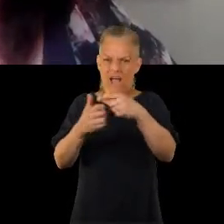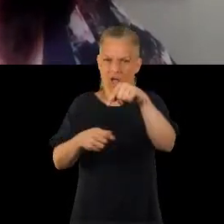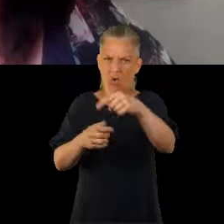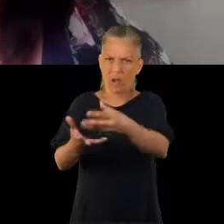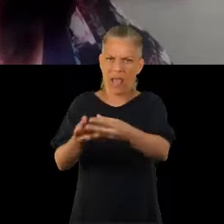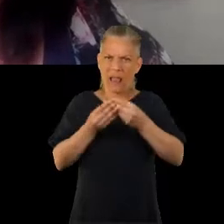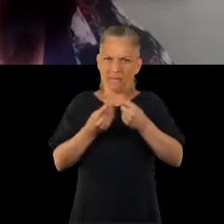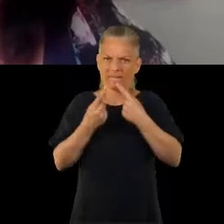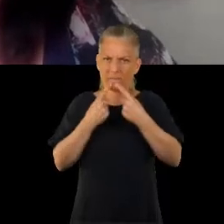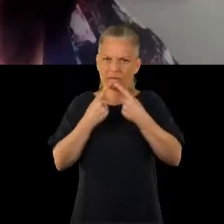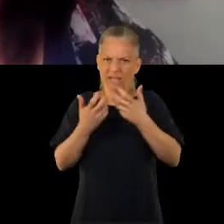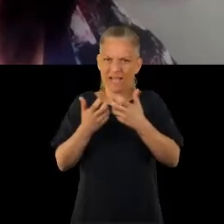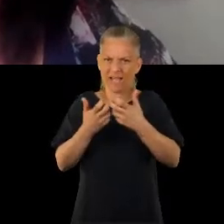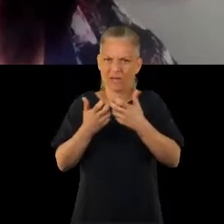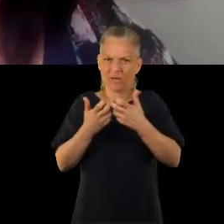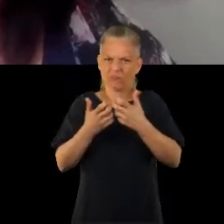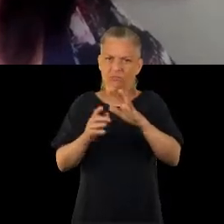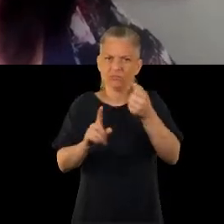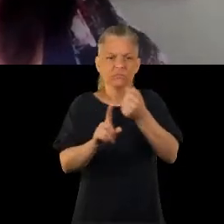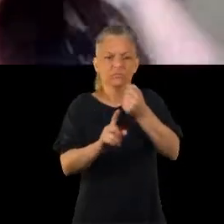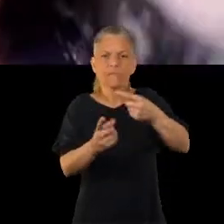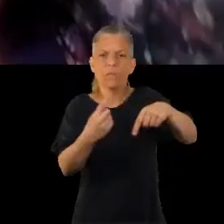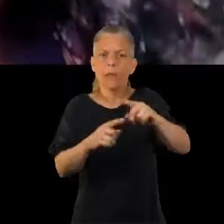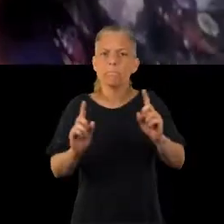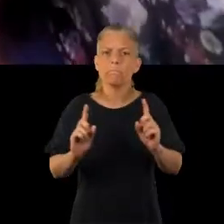defining peer support. So we’ve got a peer support competency framework that’s come out